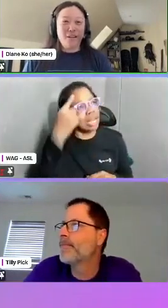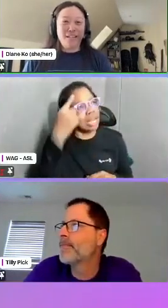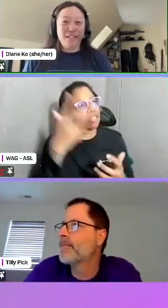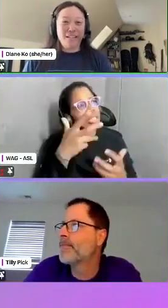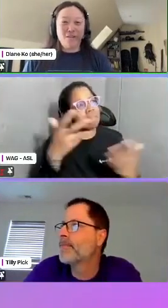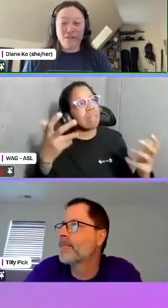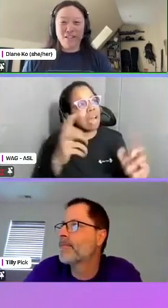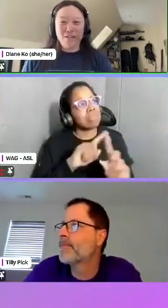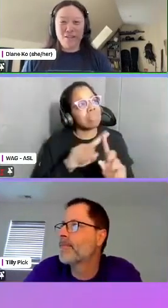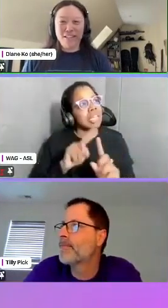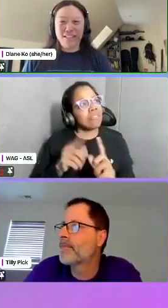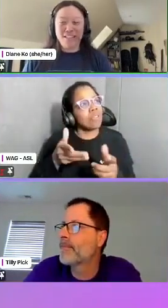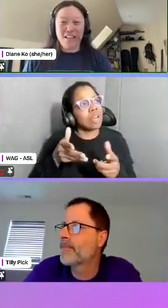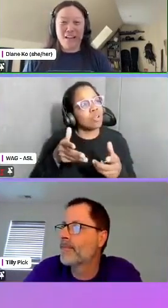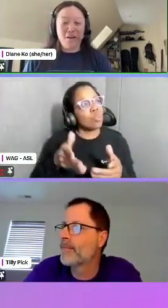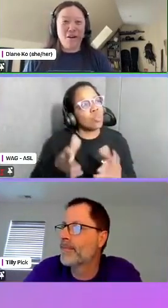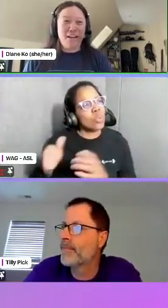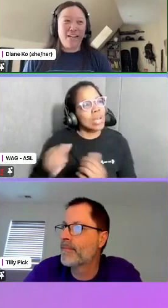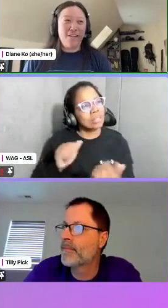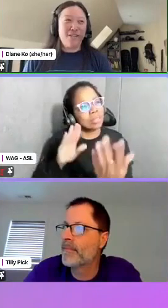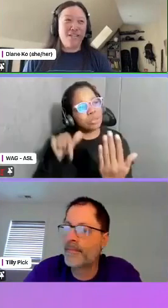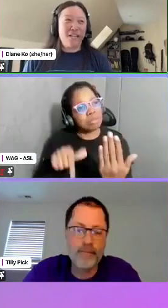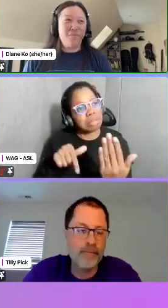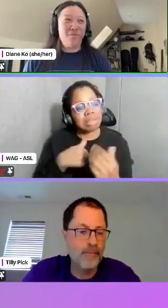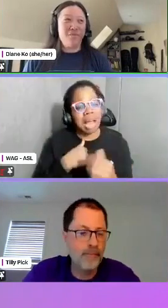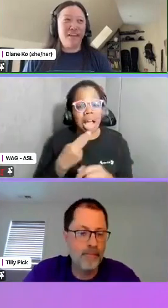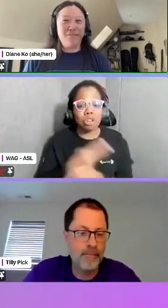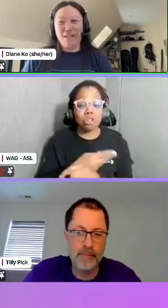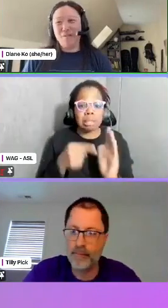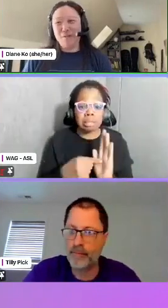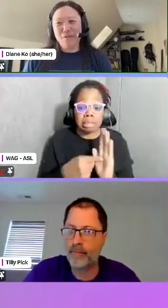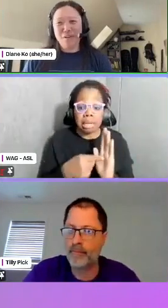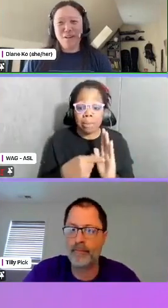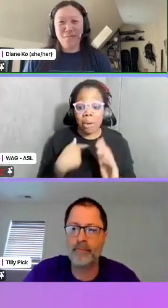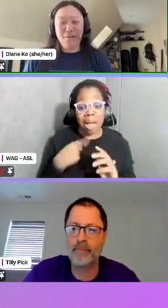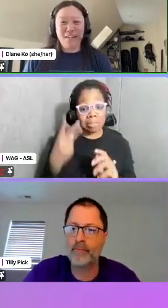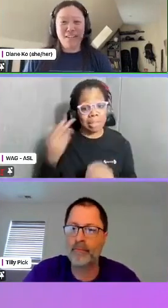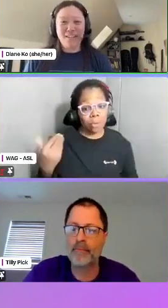box. Again you can reach me on backward on Twitter. I'm happy to answer some of your